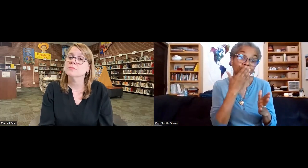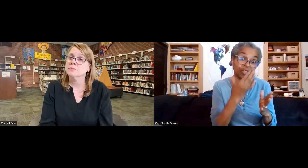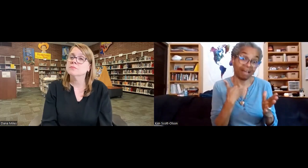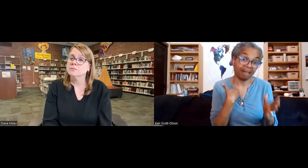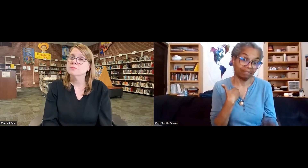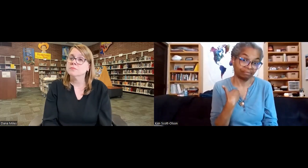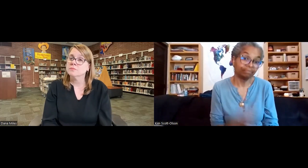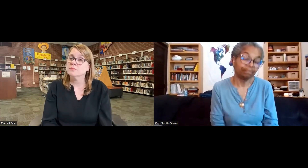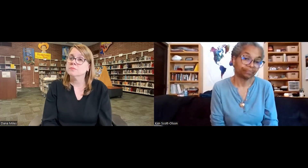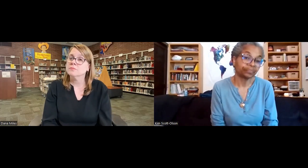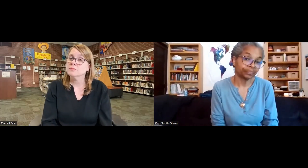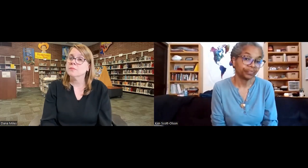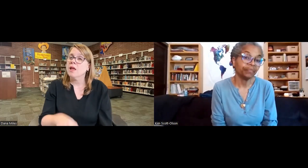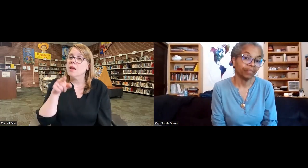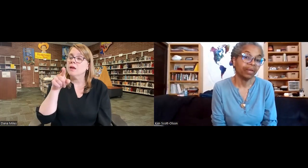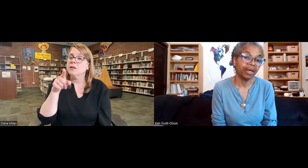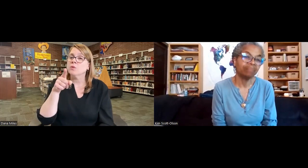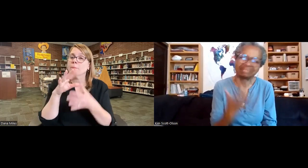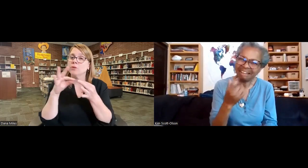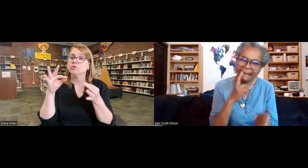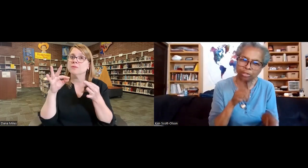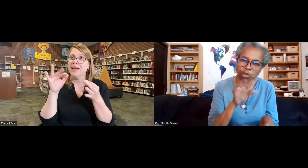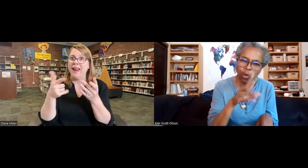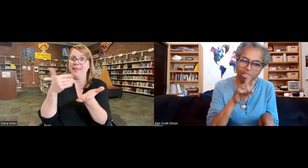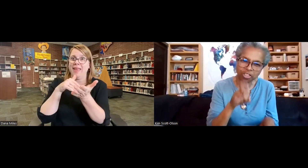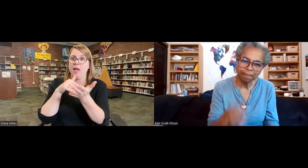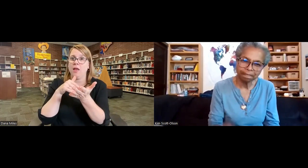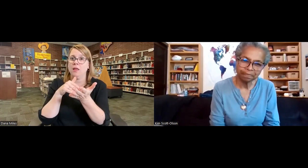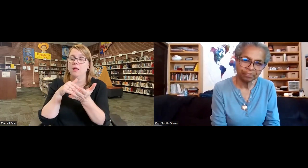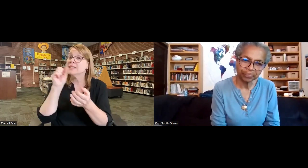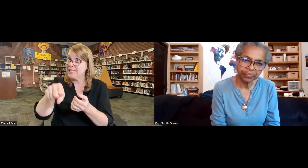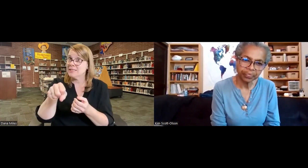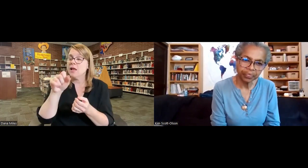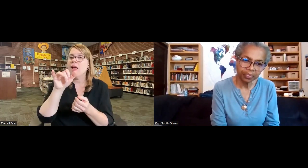That’s good to have. Does that answer your question?